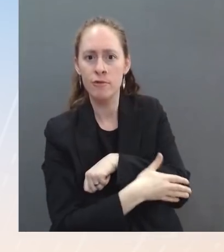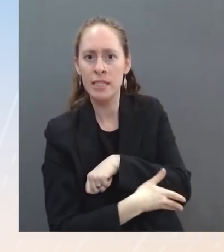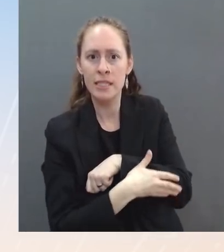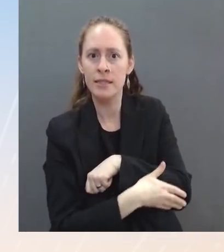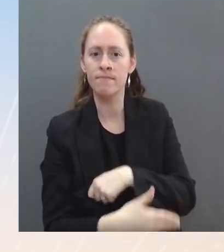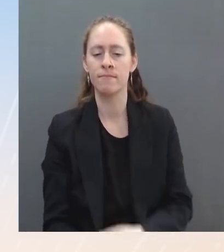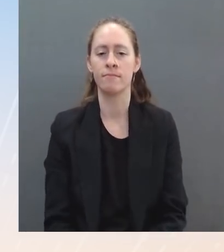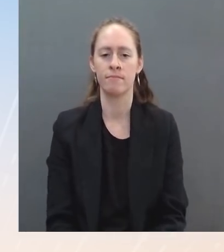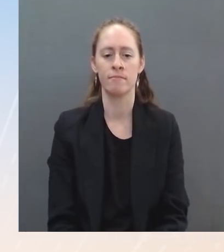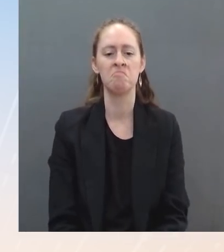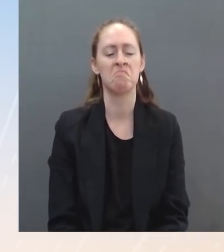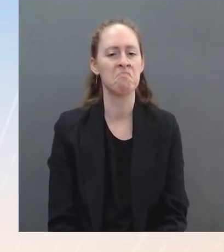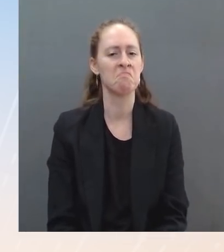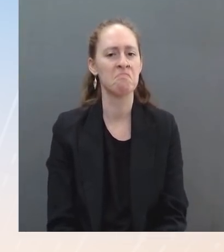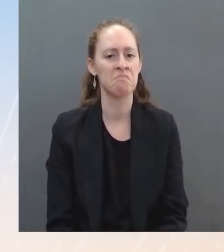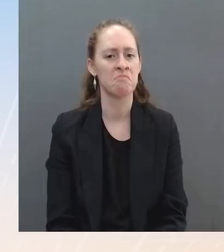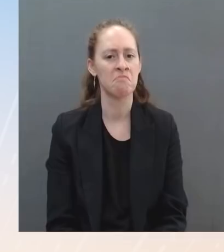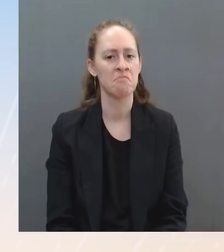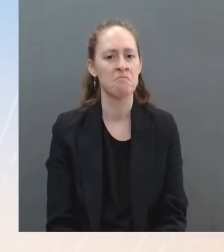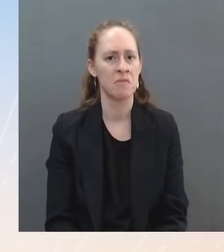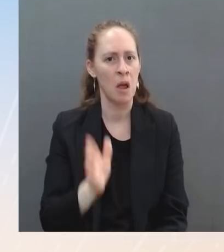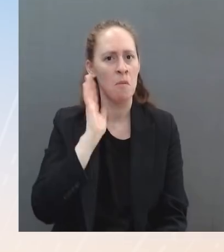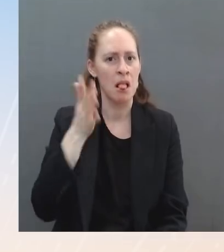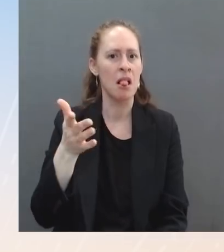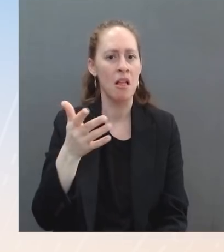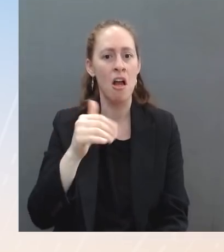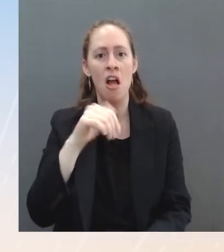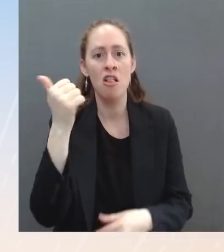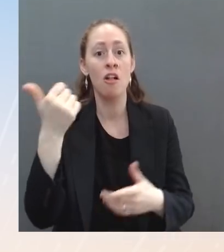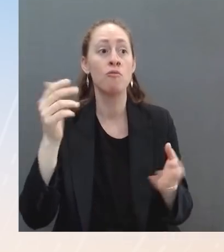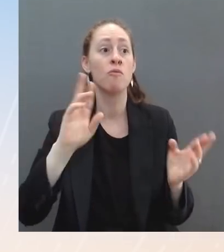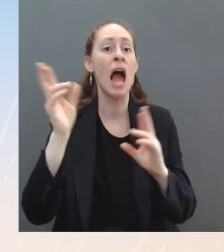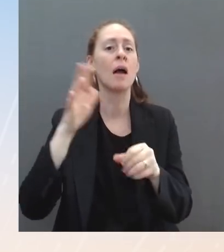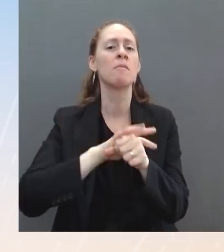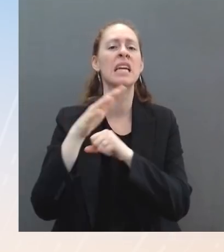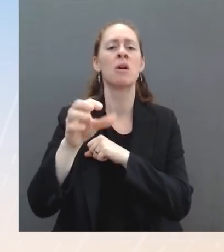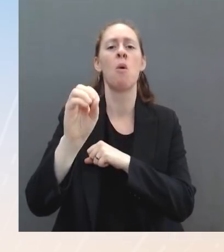will be lower than if we didn't take this historic action. And that's -- you know, that's what --